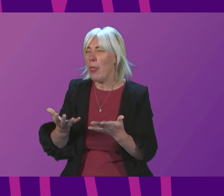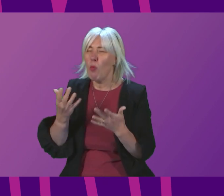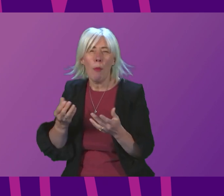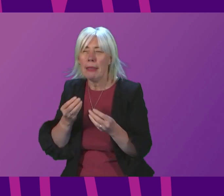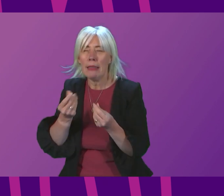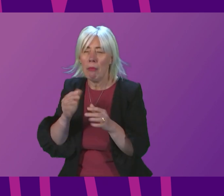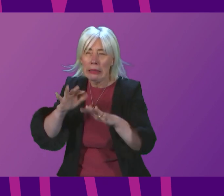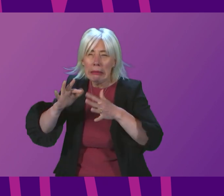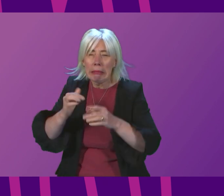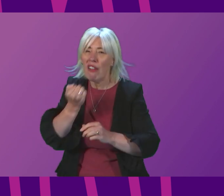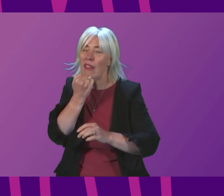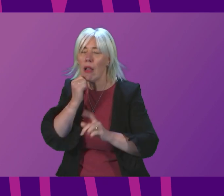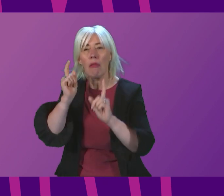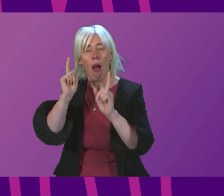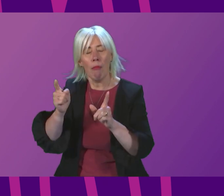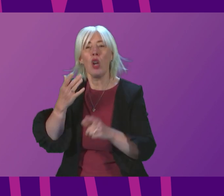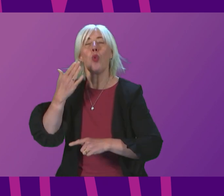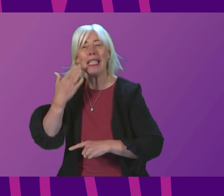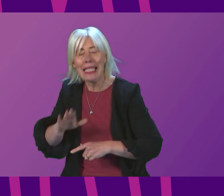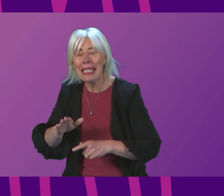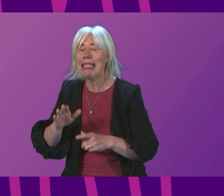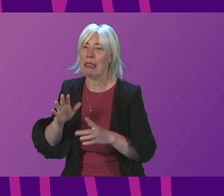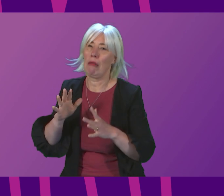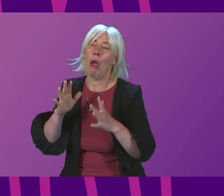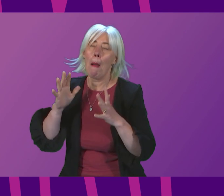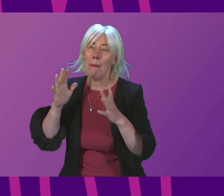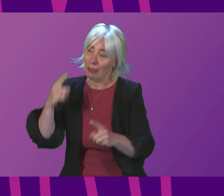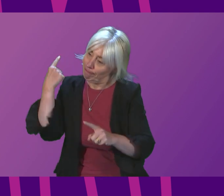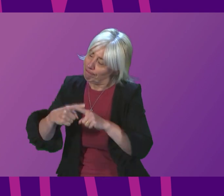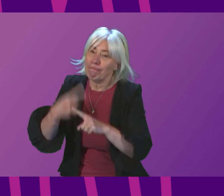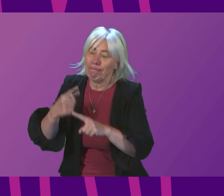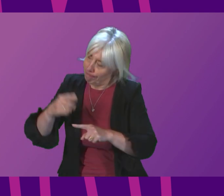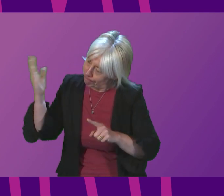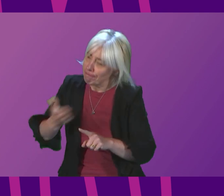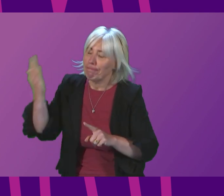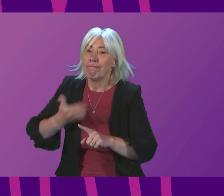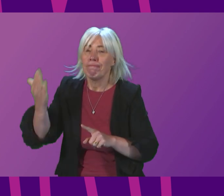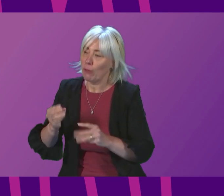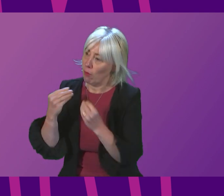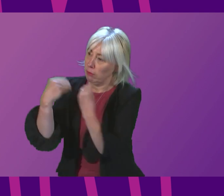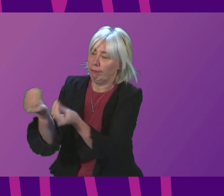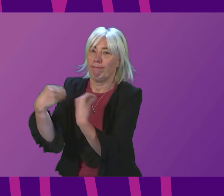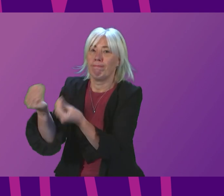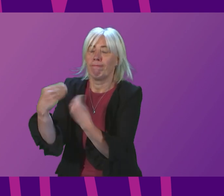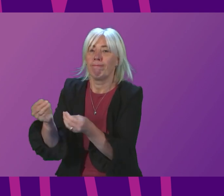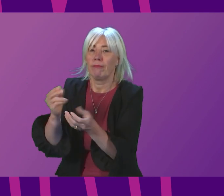figures. However, we need to see a significant speeding up of the granting of those applications in